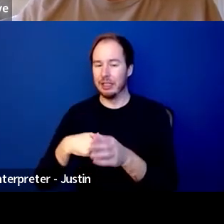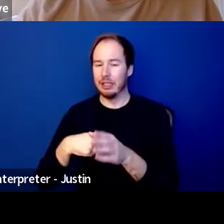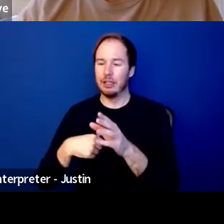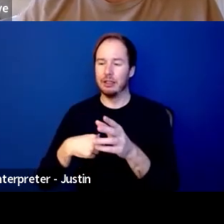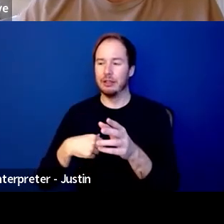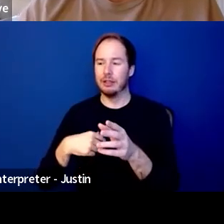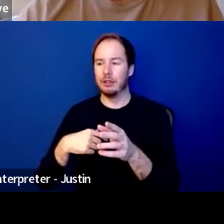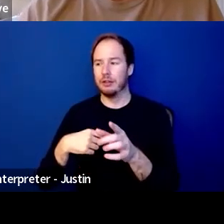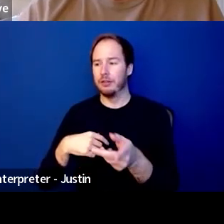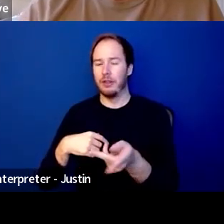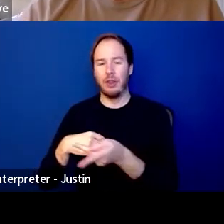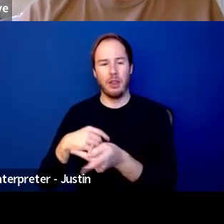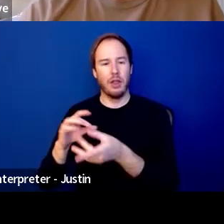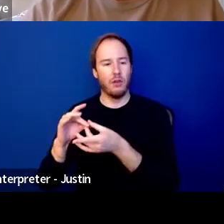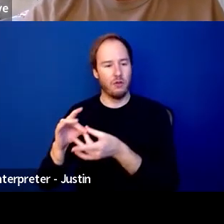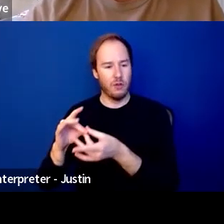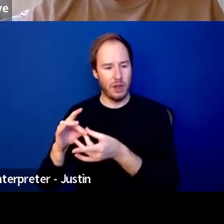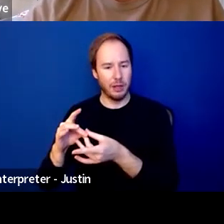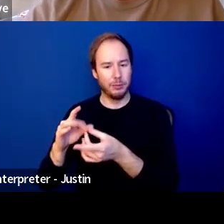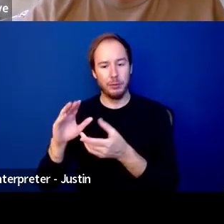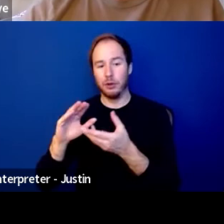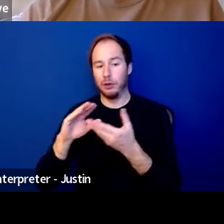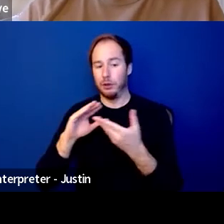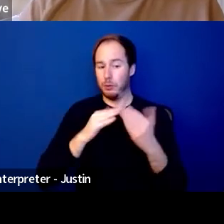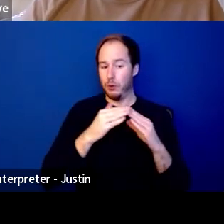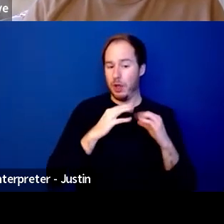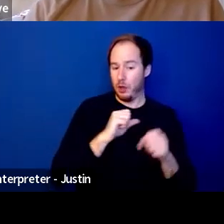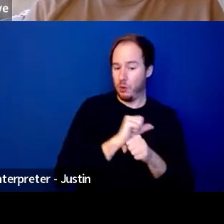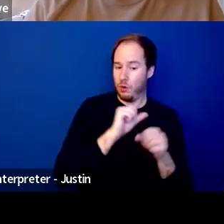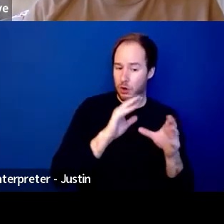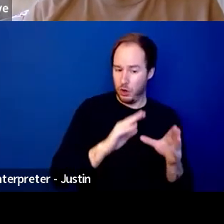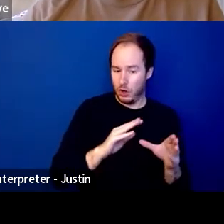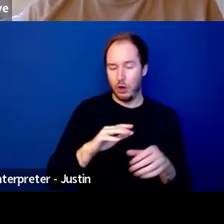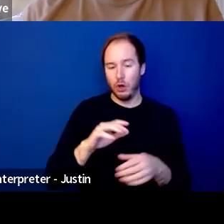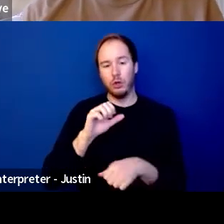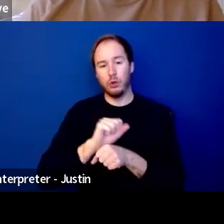of the community health worker or social worker getting sort of